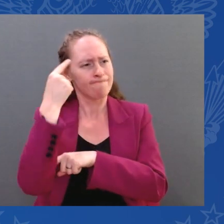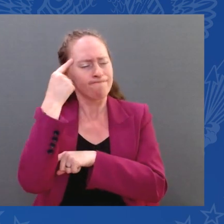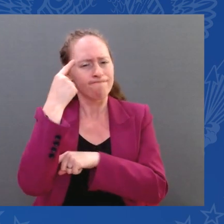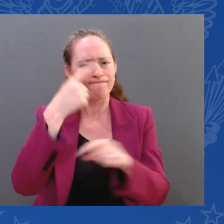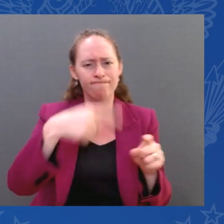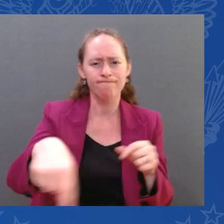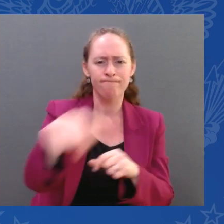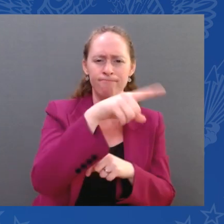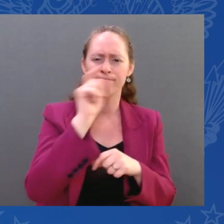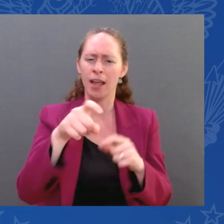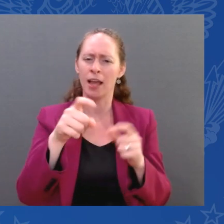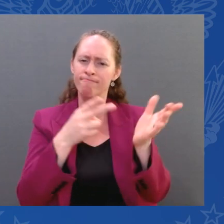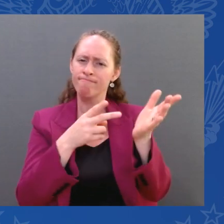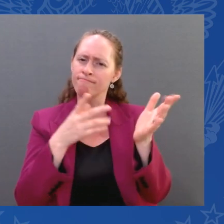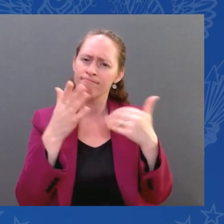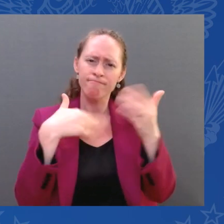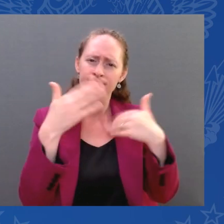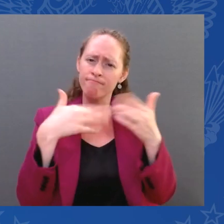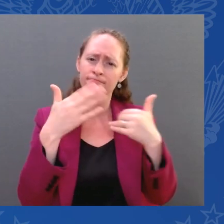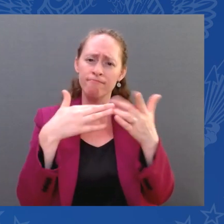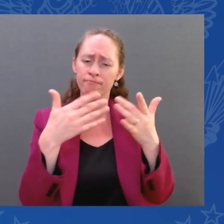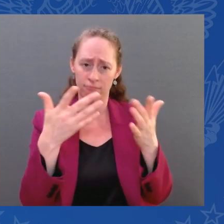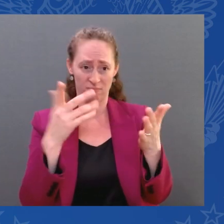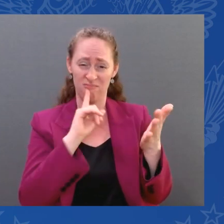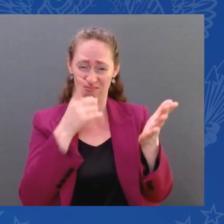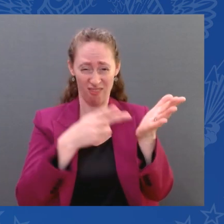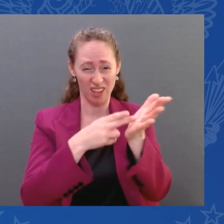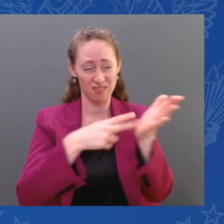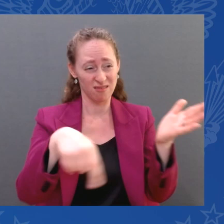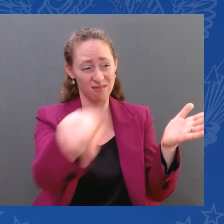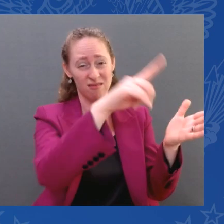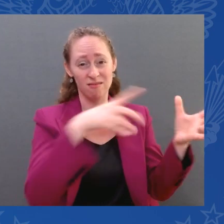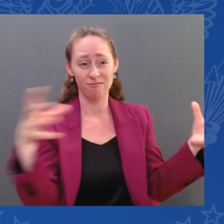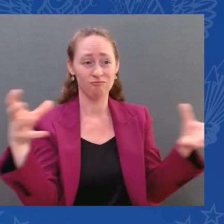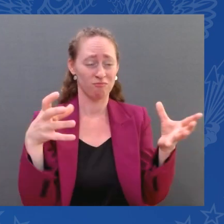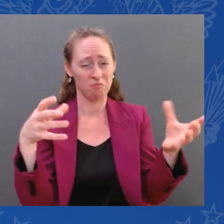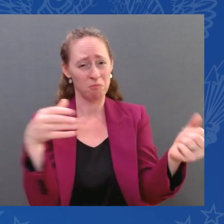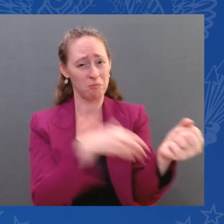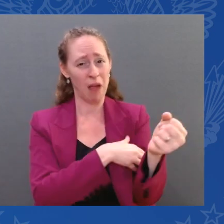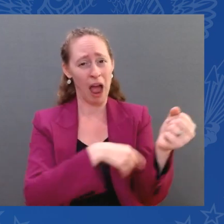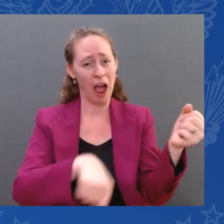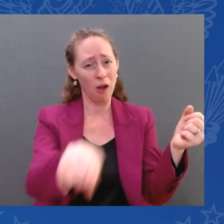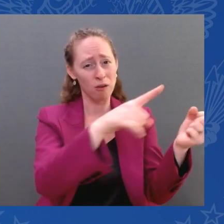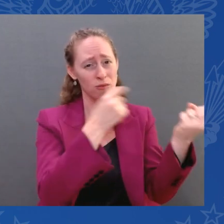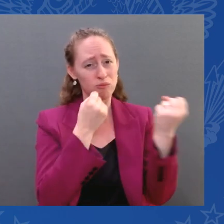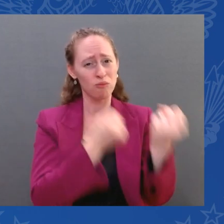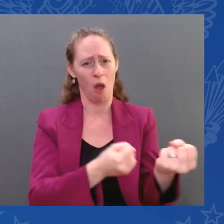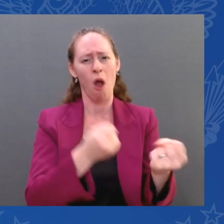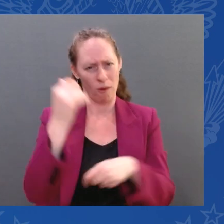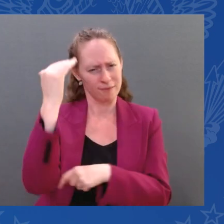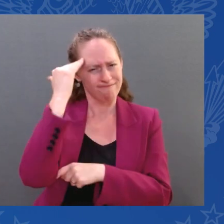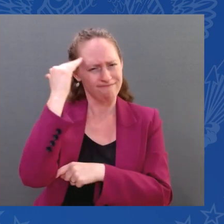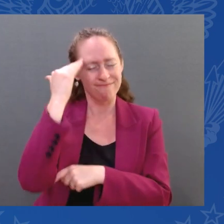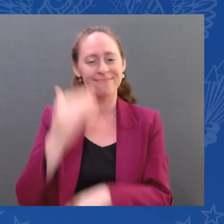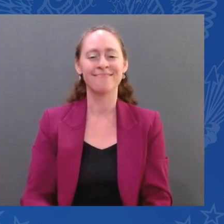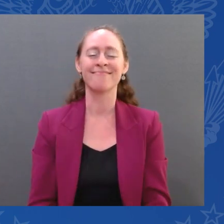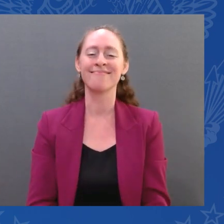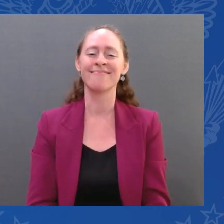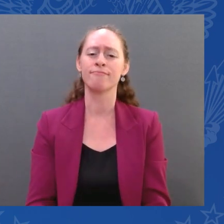No one did more in the last half century to build unions than Richard Trumka did. A beloved husband, father and grandfather,